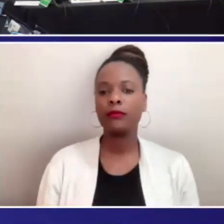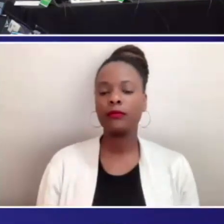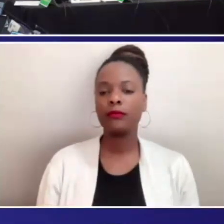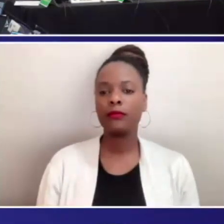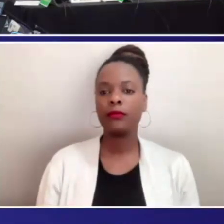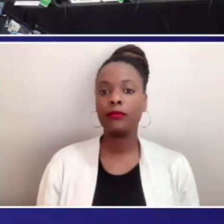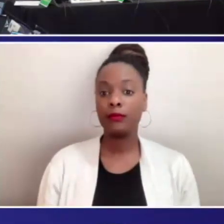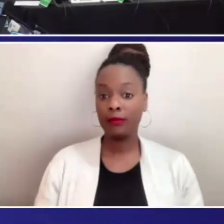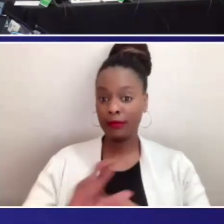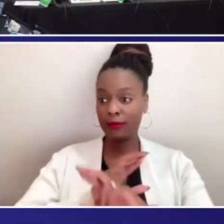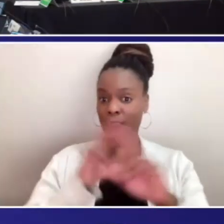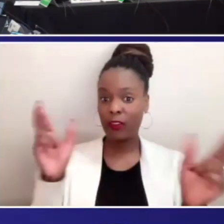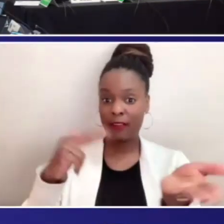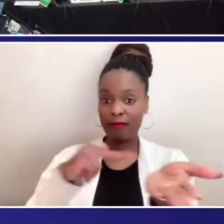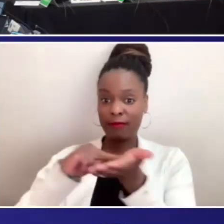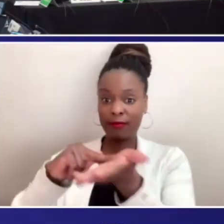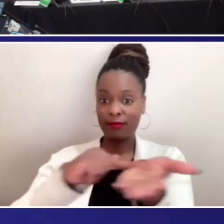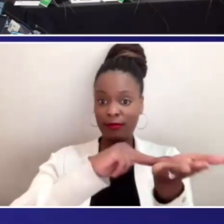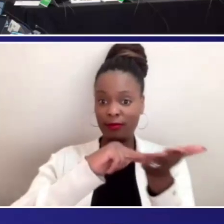Are we ready for the pulse check? Okay.